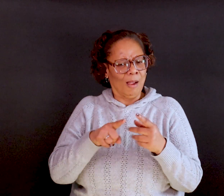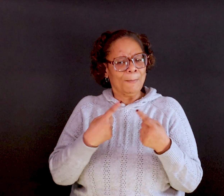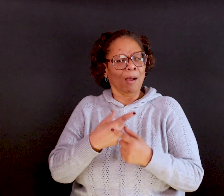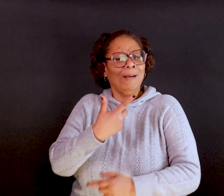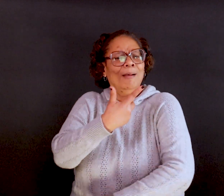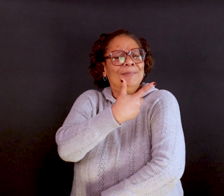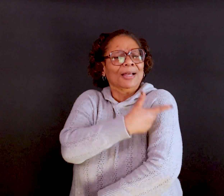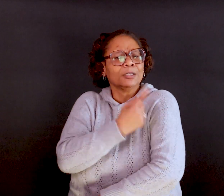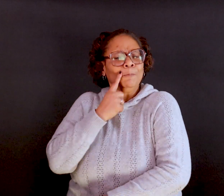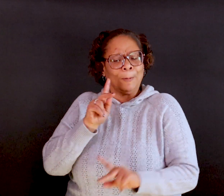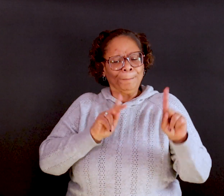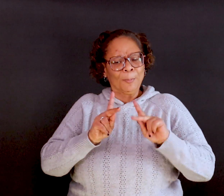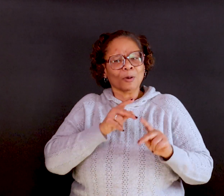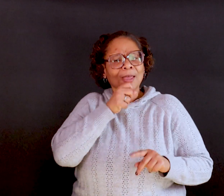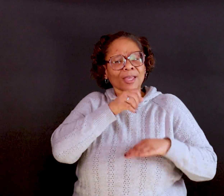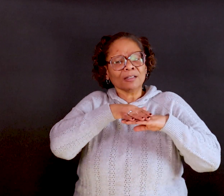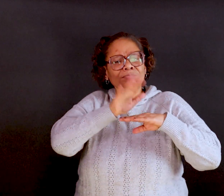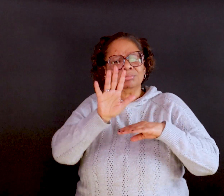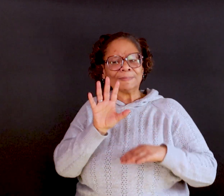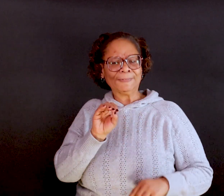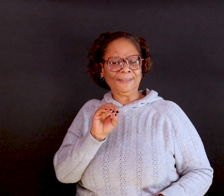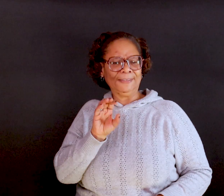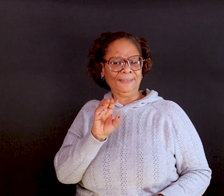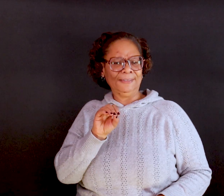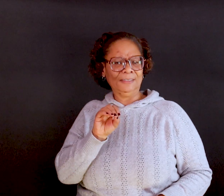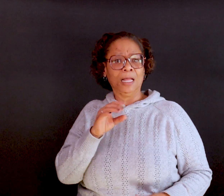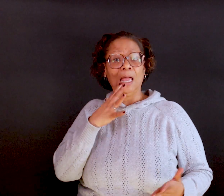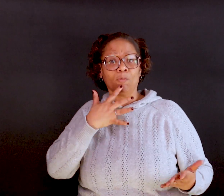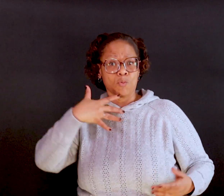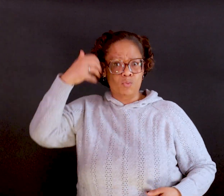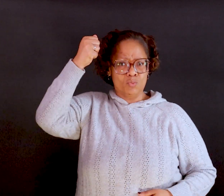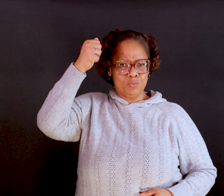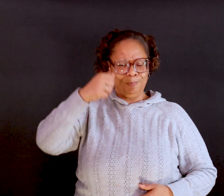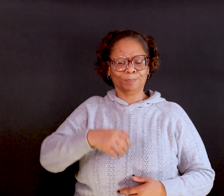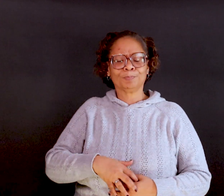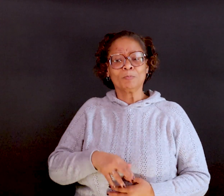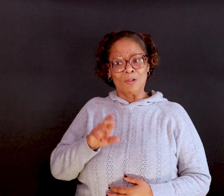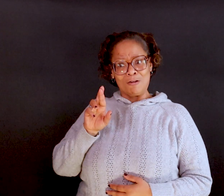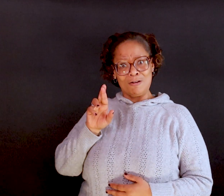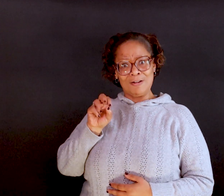Immunization for people who are 50 years of age and older.